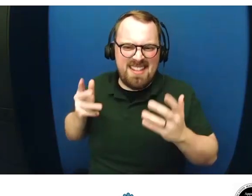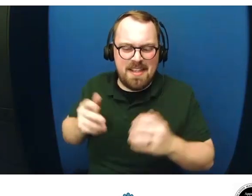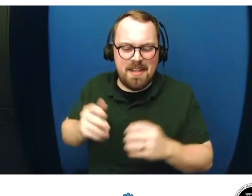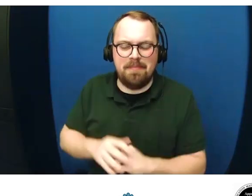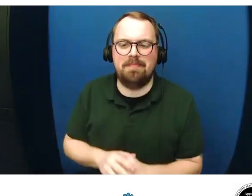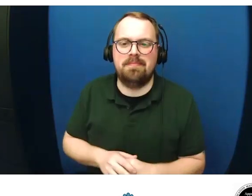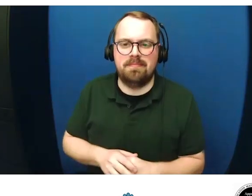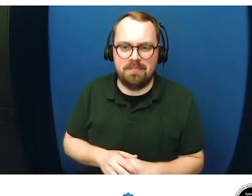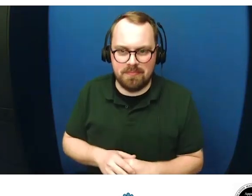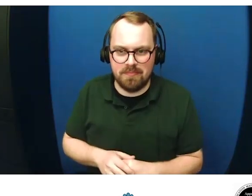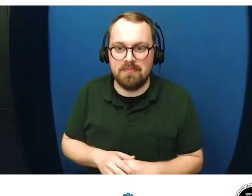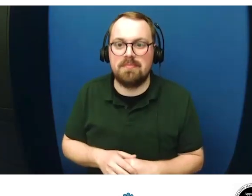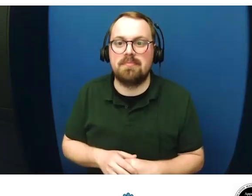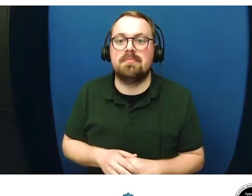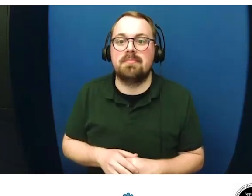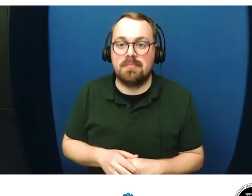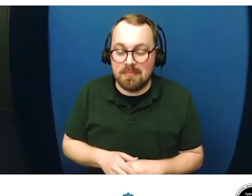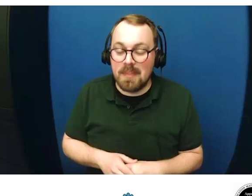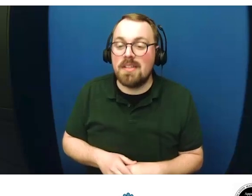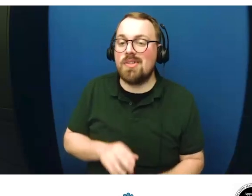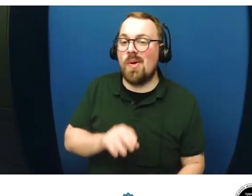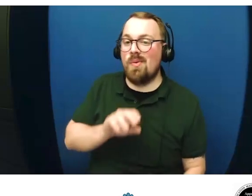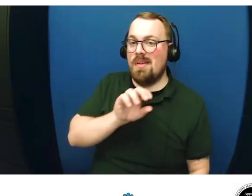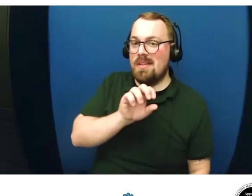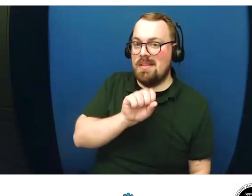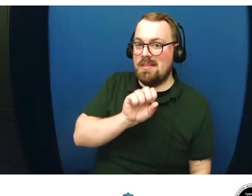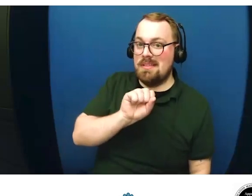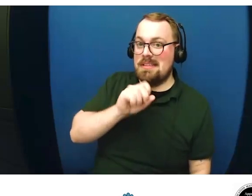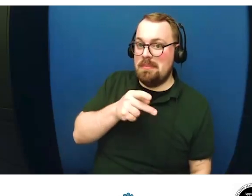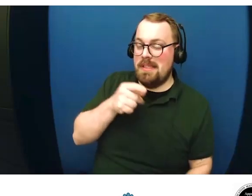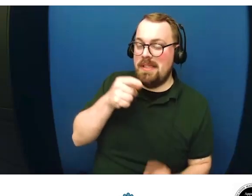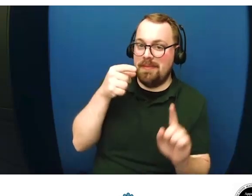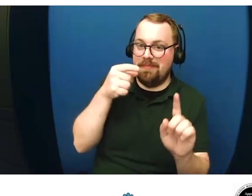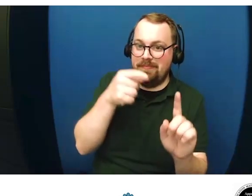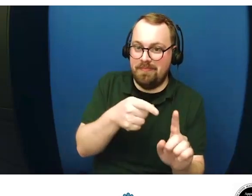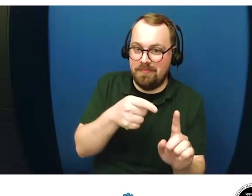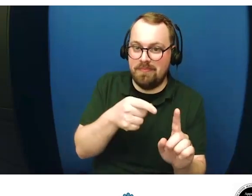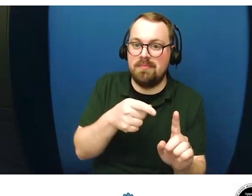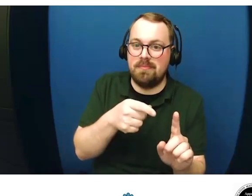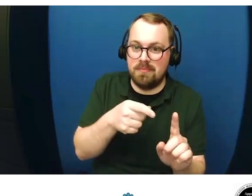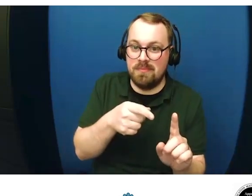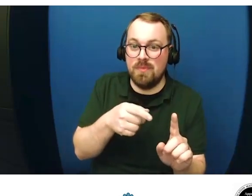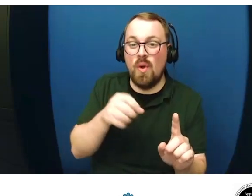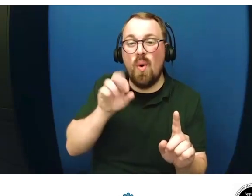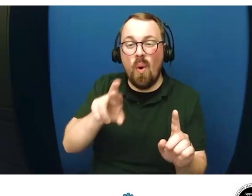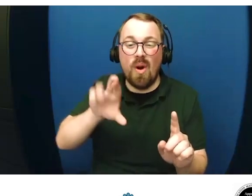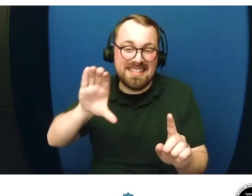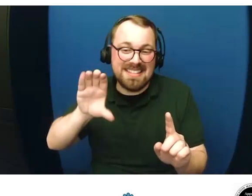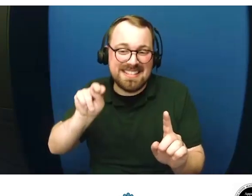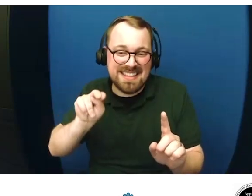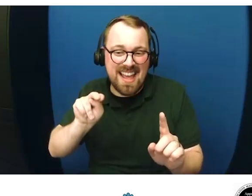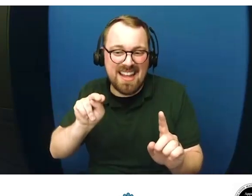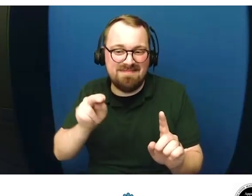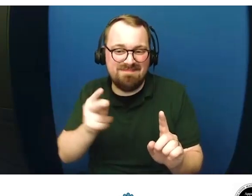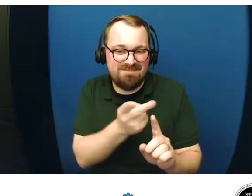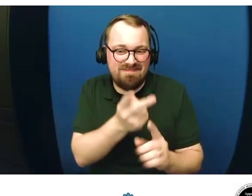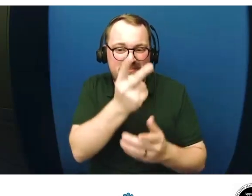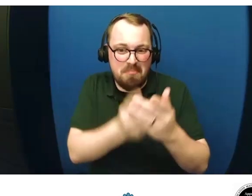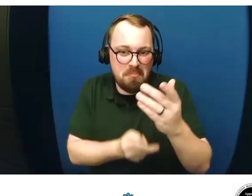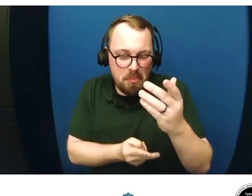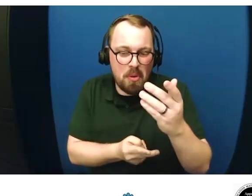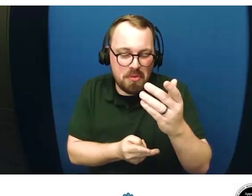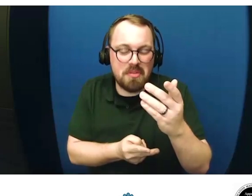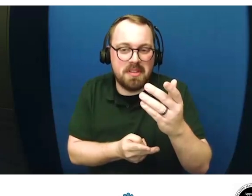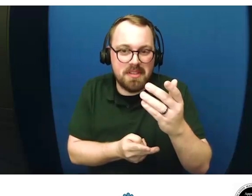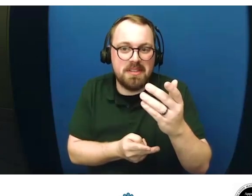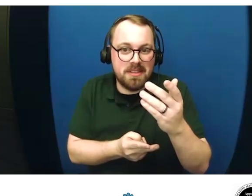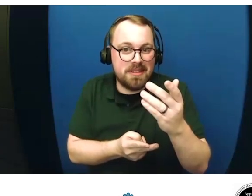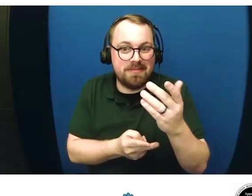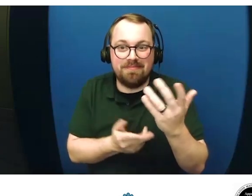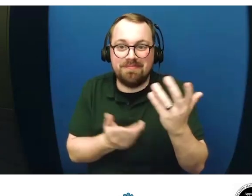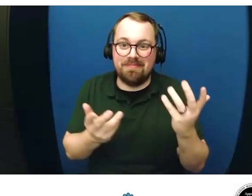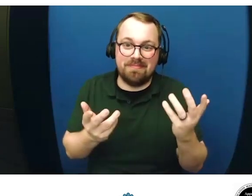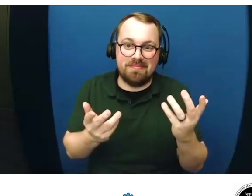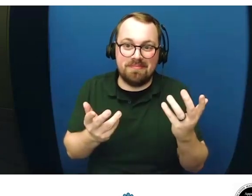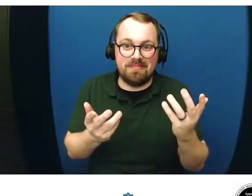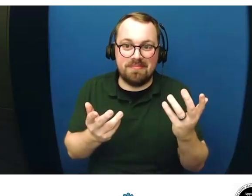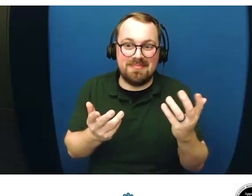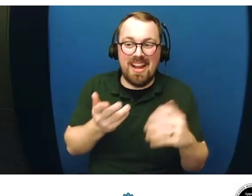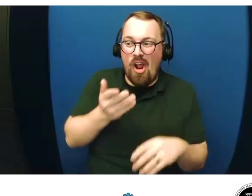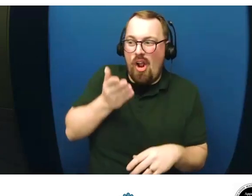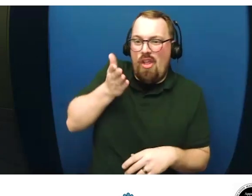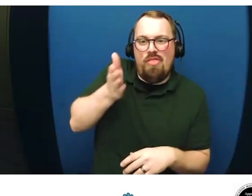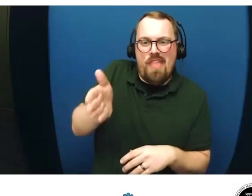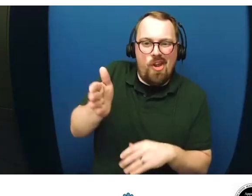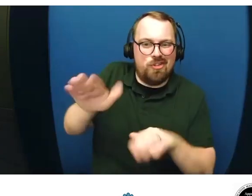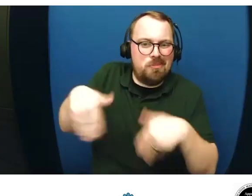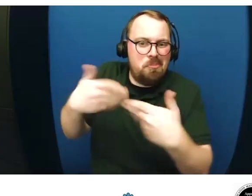And the SSP or CoNavigator are there to provide the access.